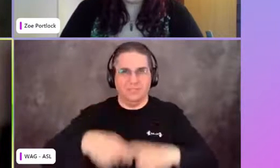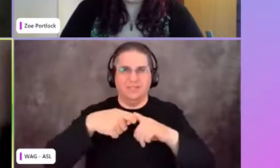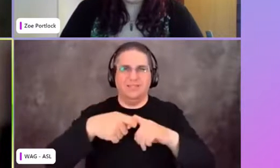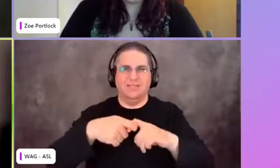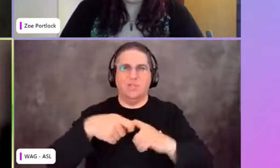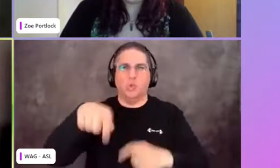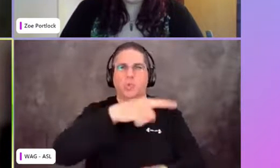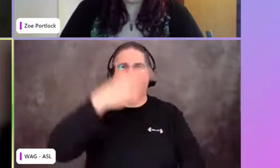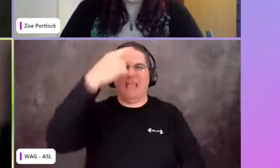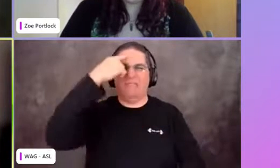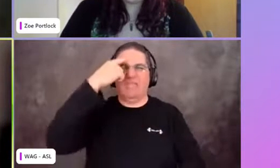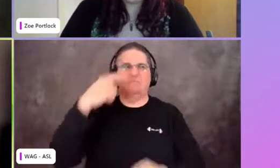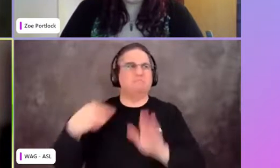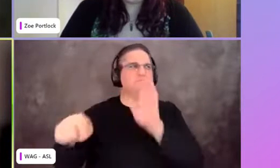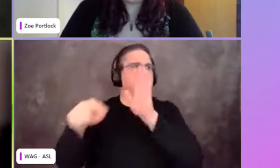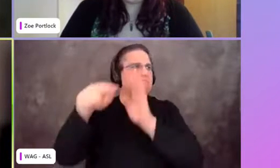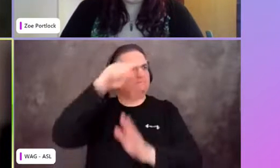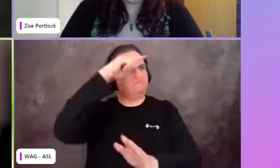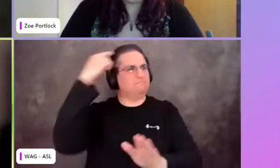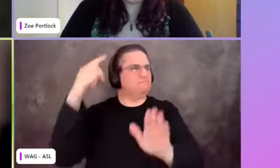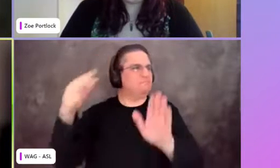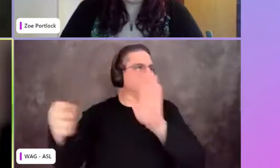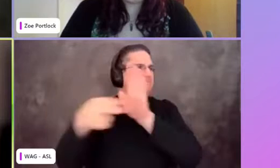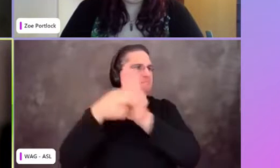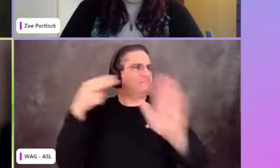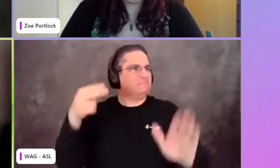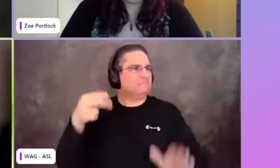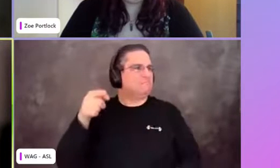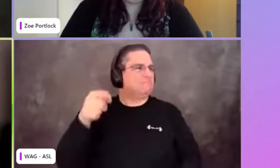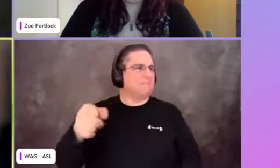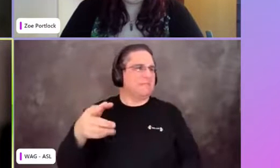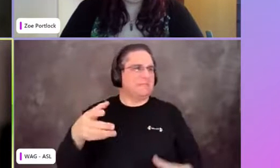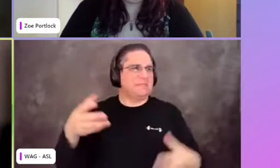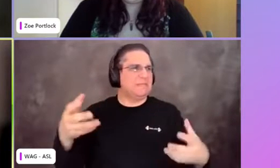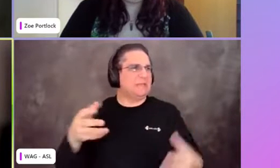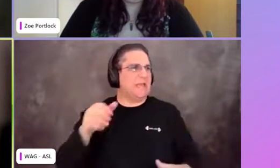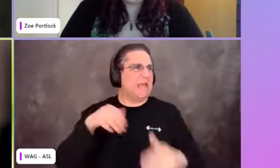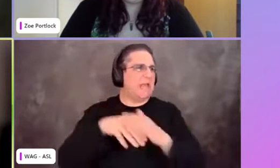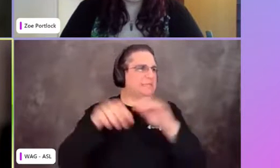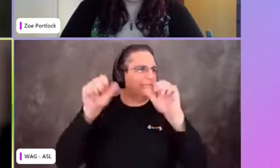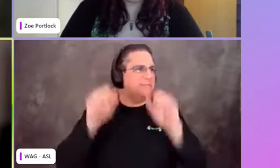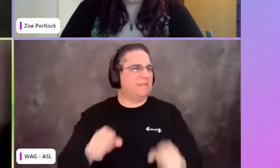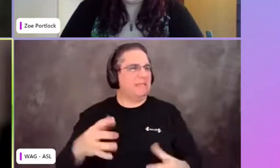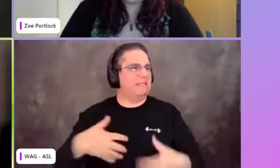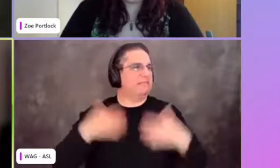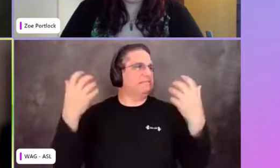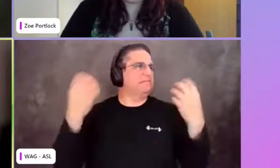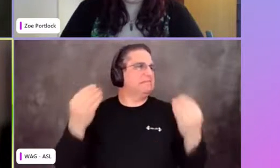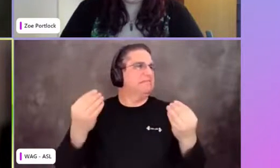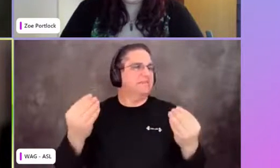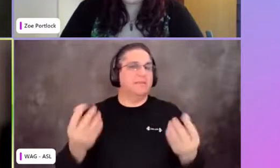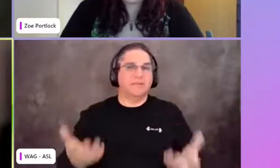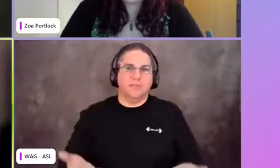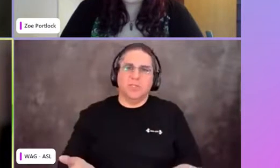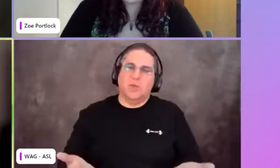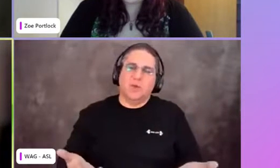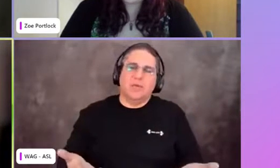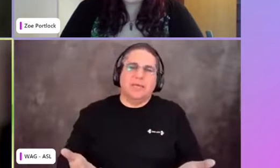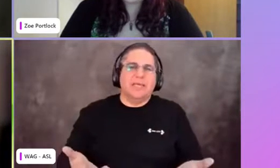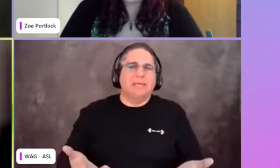uncomfortable for our product teams because that's why they end up not liking accessibility, because they have to stop their fun work to remediate something that they